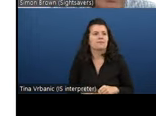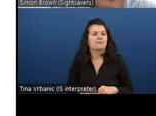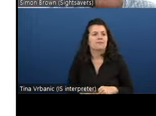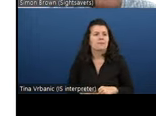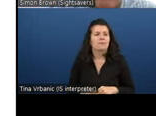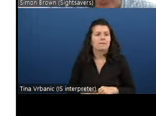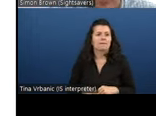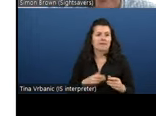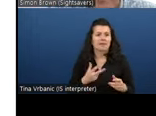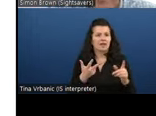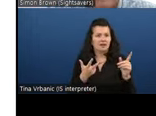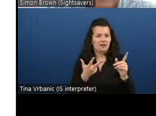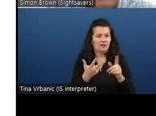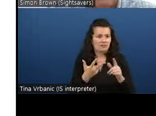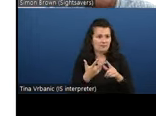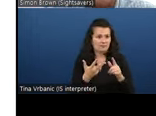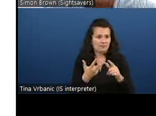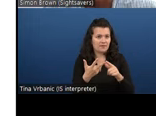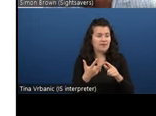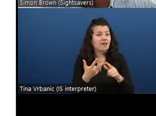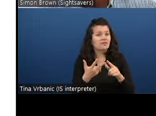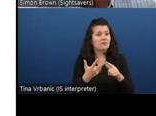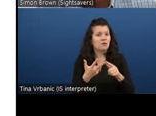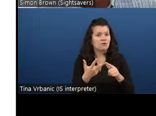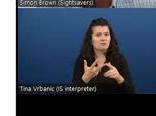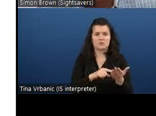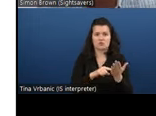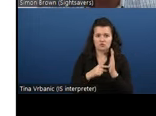attracting relevant employment ready candidates towards those opportunities and those companies